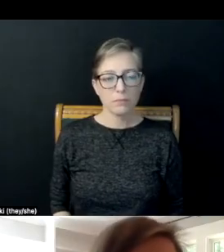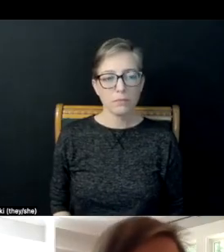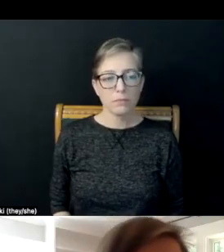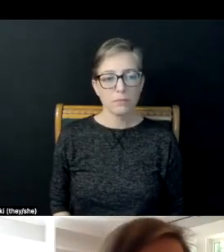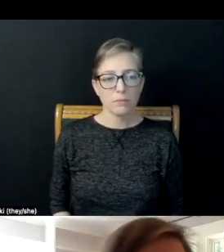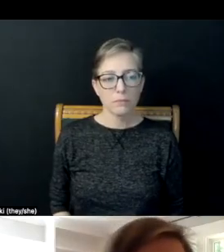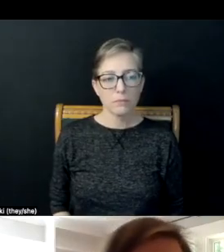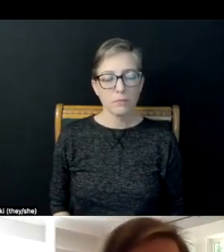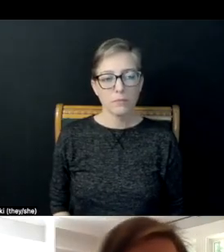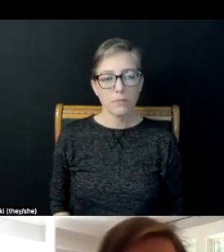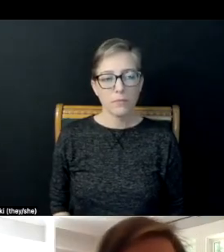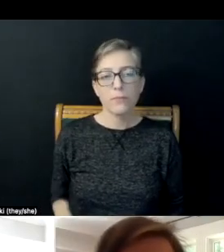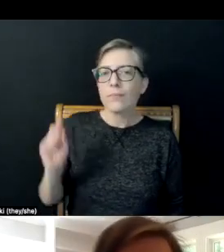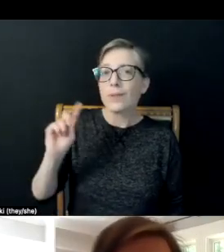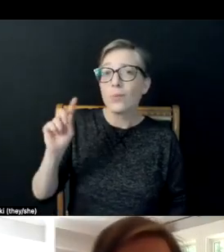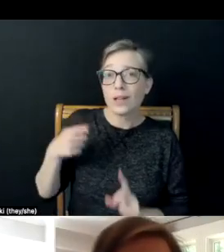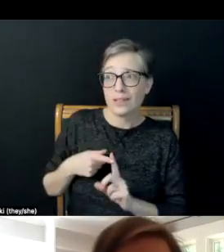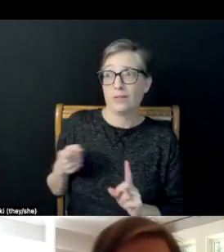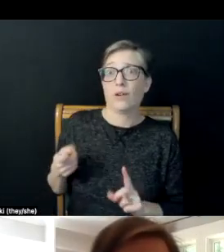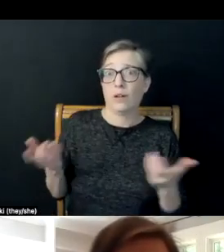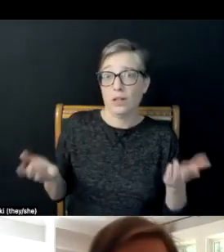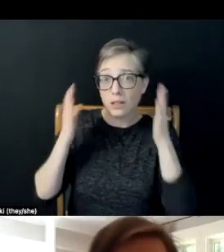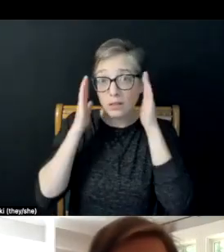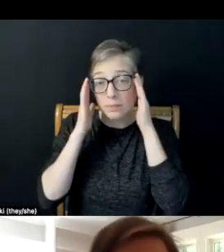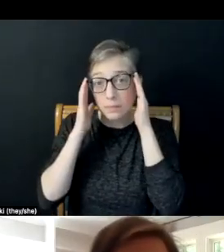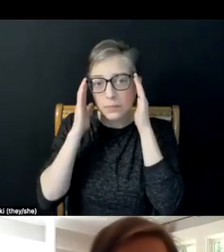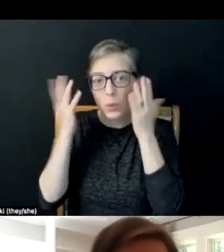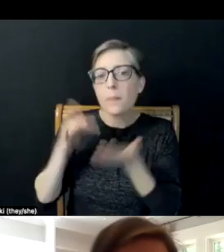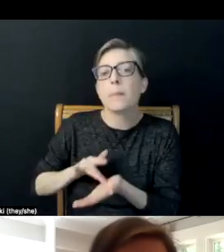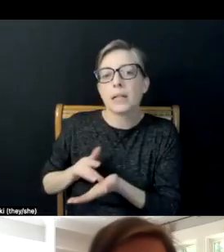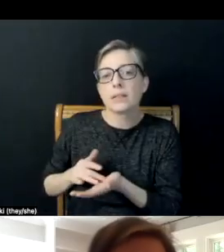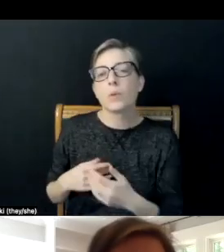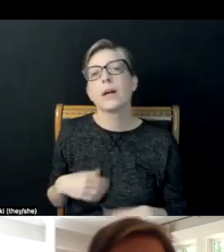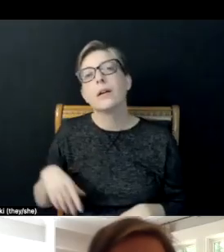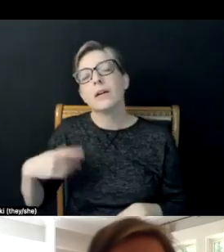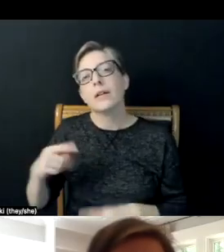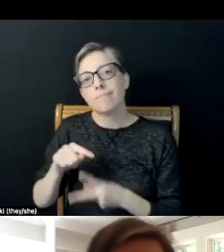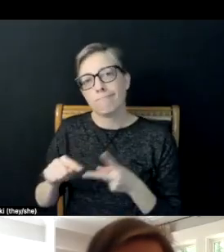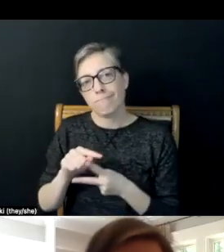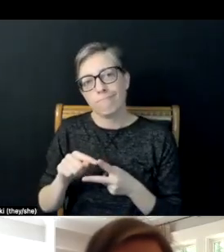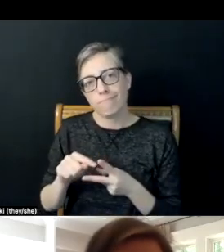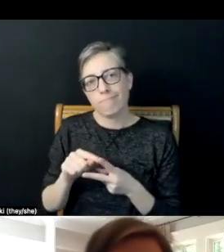I think medicine and we've alluded to this with Patrick already and Kristie. Medicine has a hand in this.